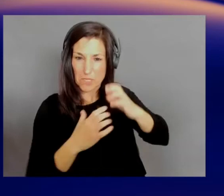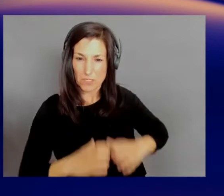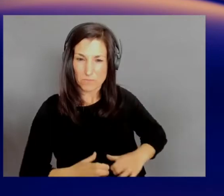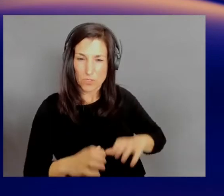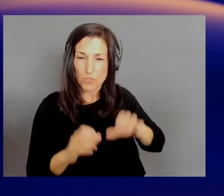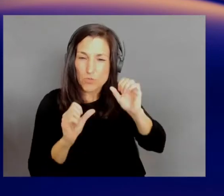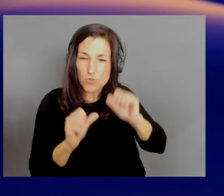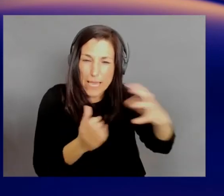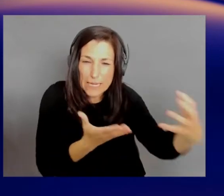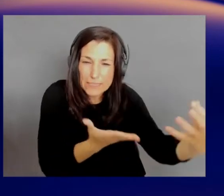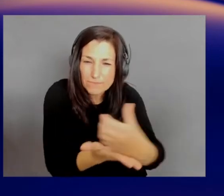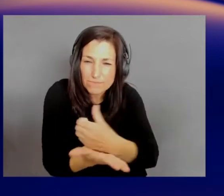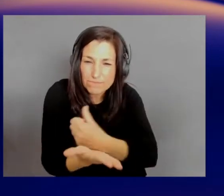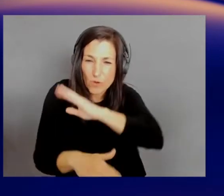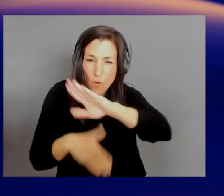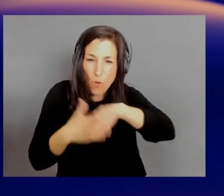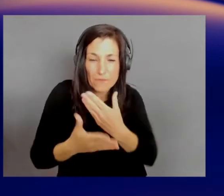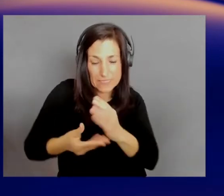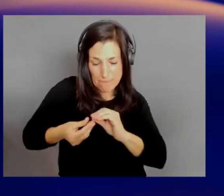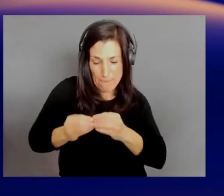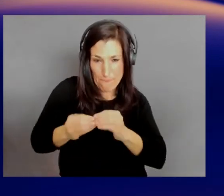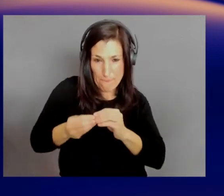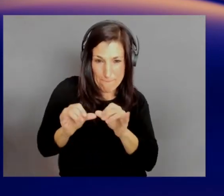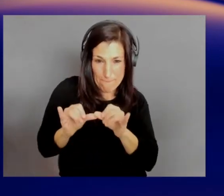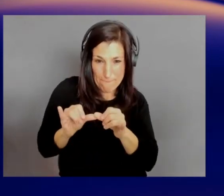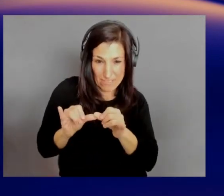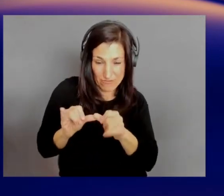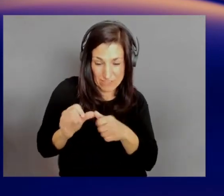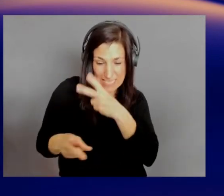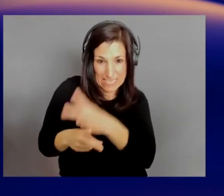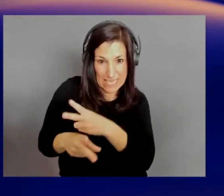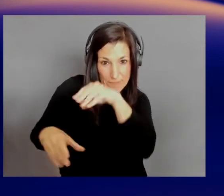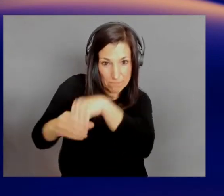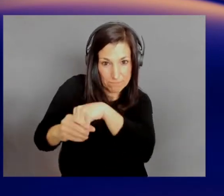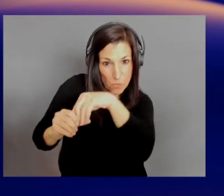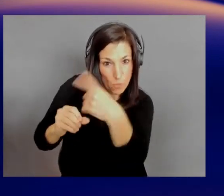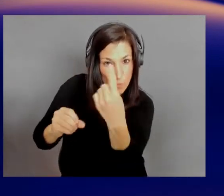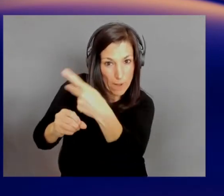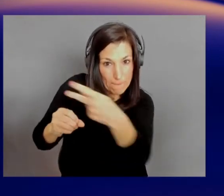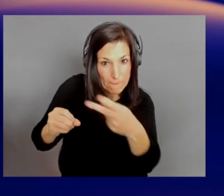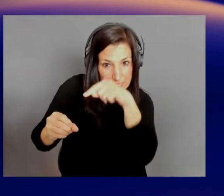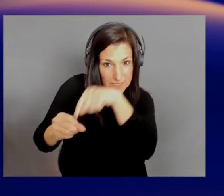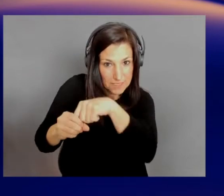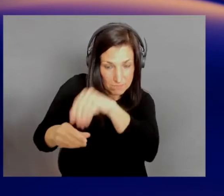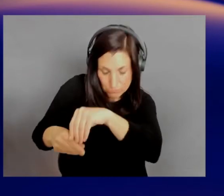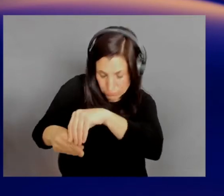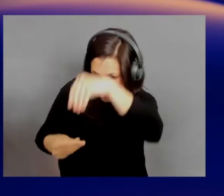and keep it in one place, which then tells you which is the most effective way to actually manage these communications.